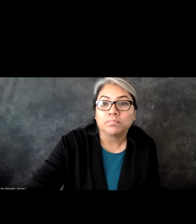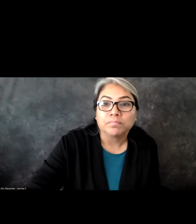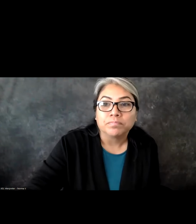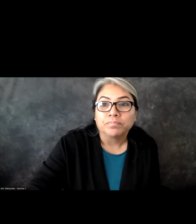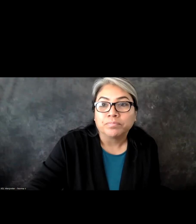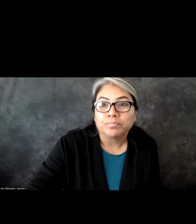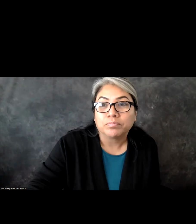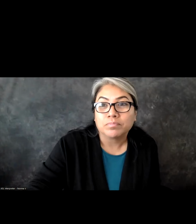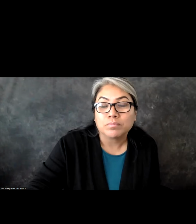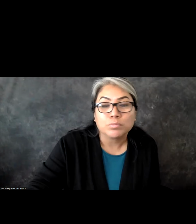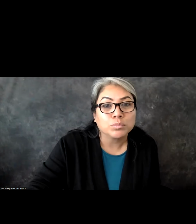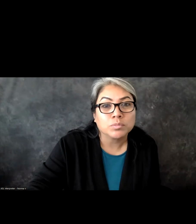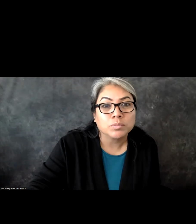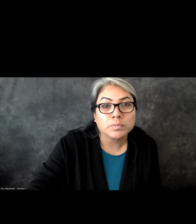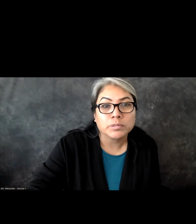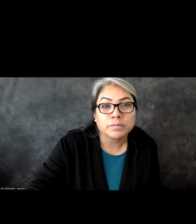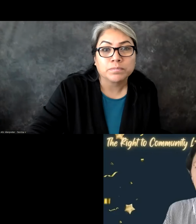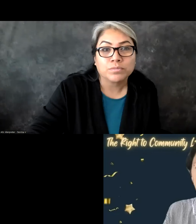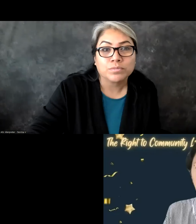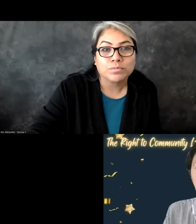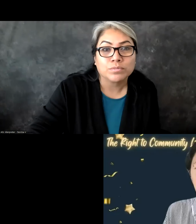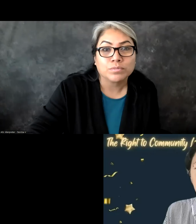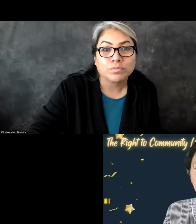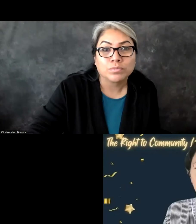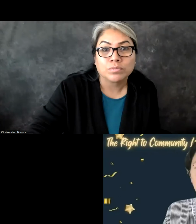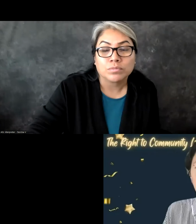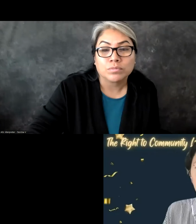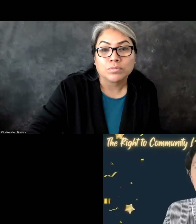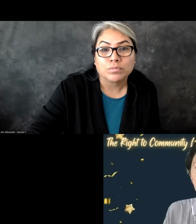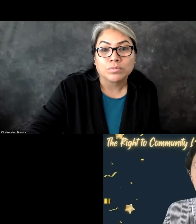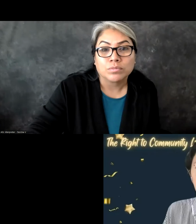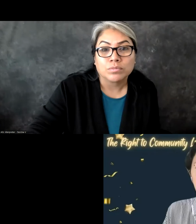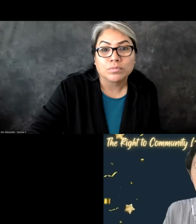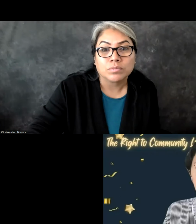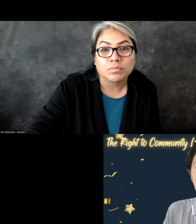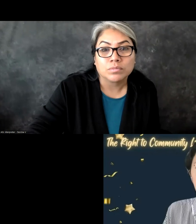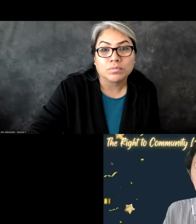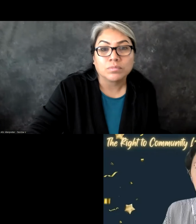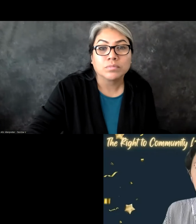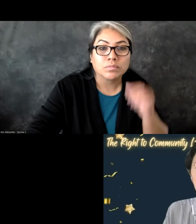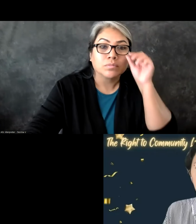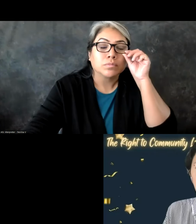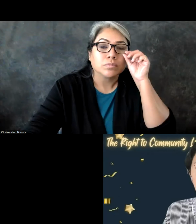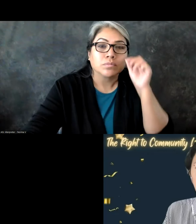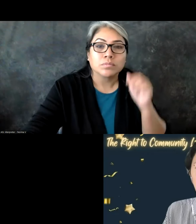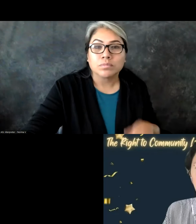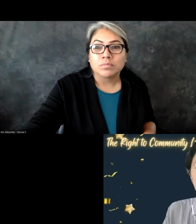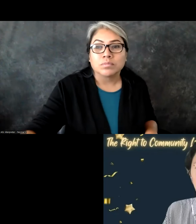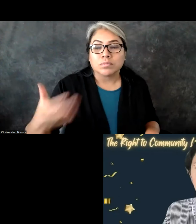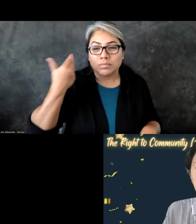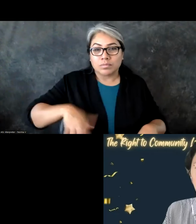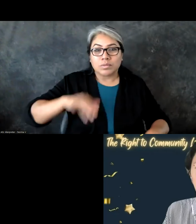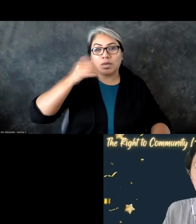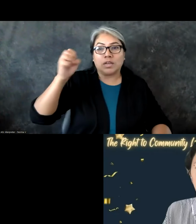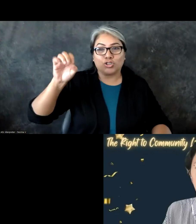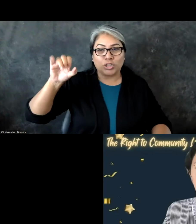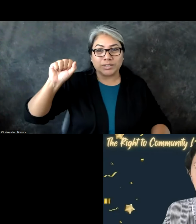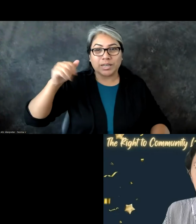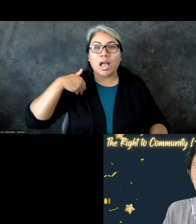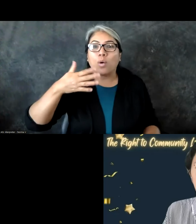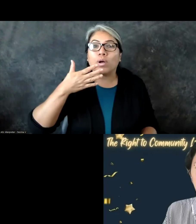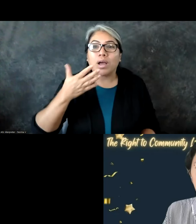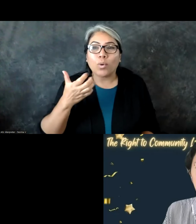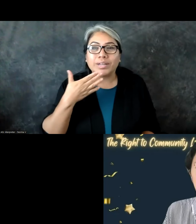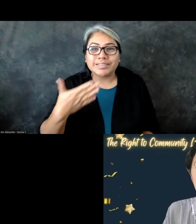changes and I'll stop sharing my screen.